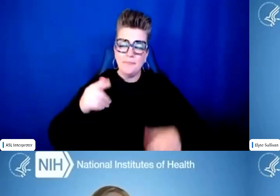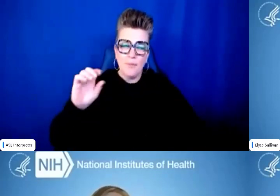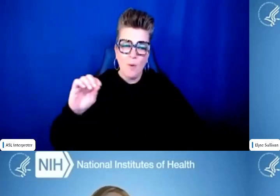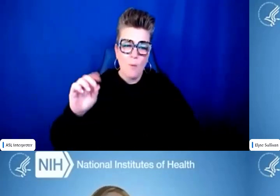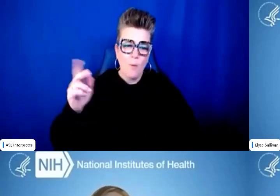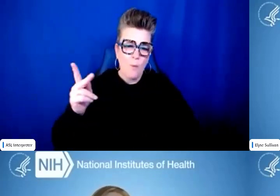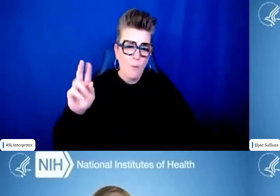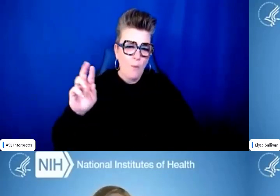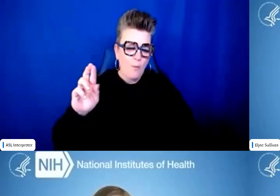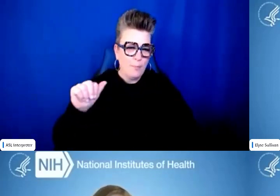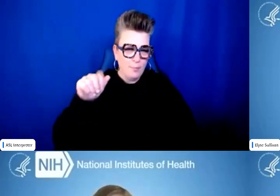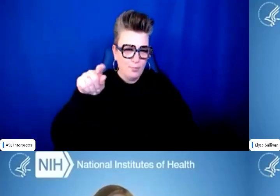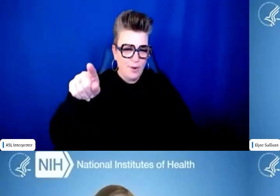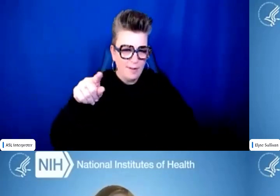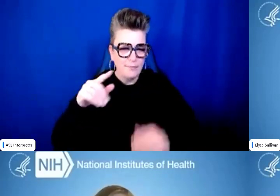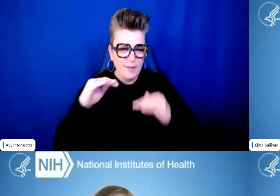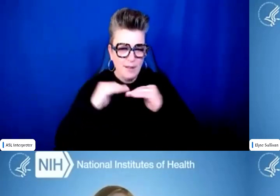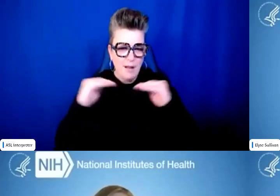that I think might have been part of this as well.